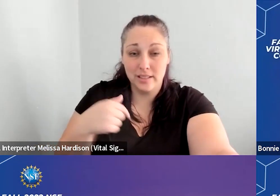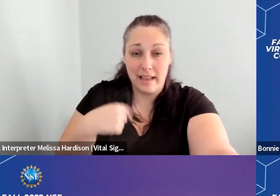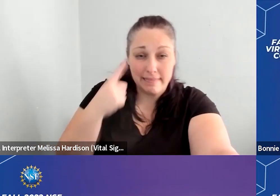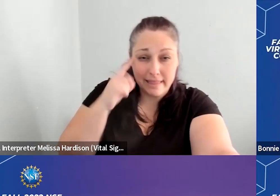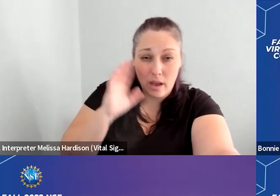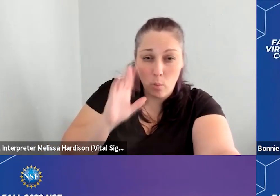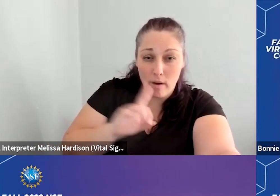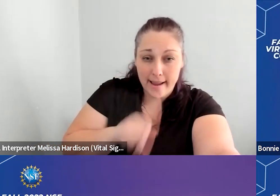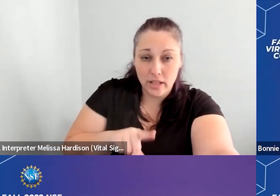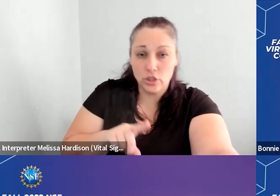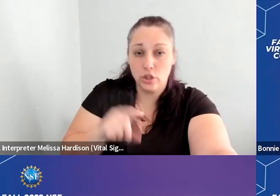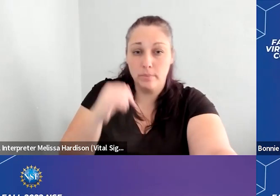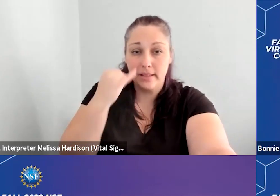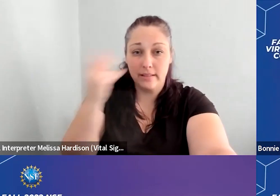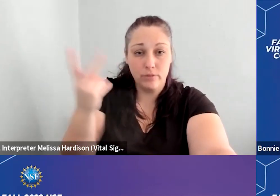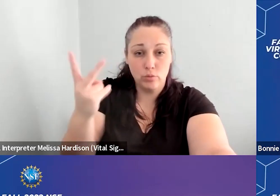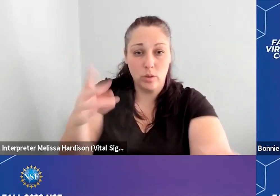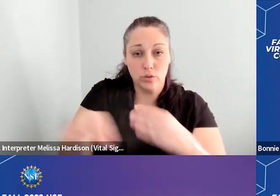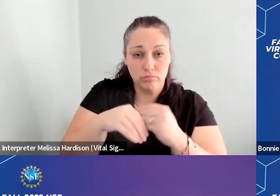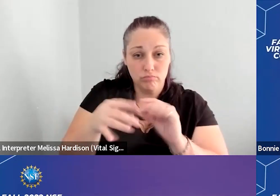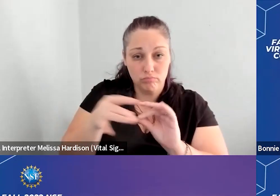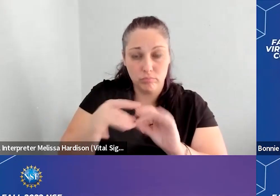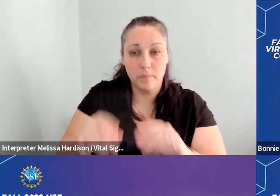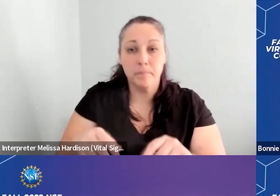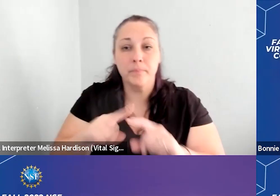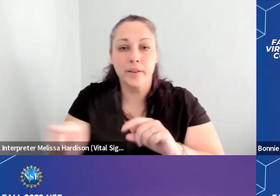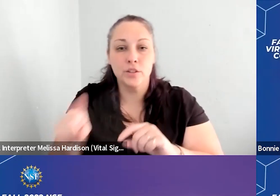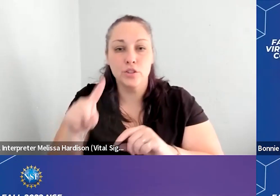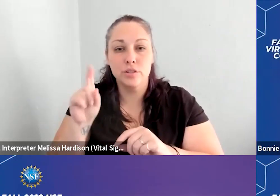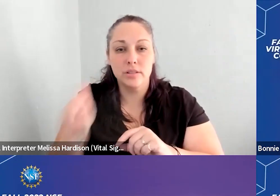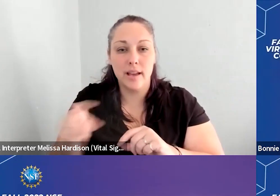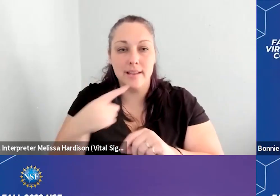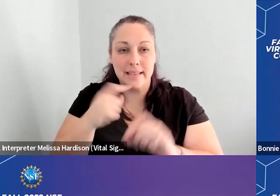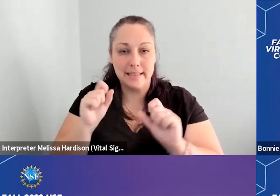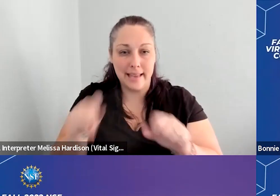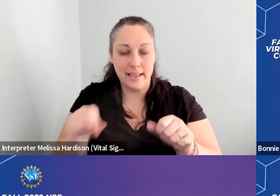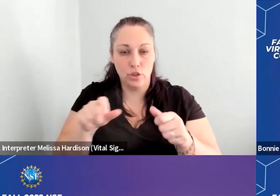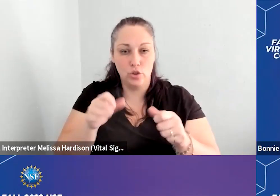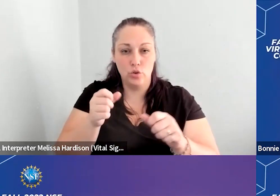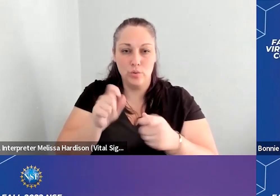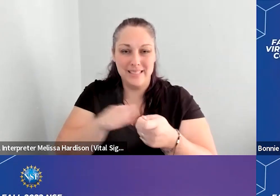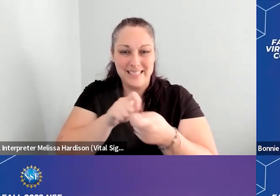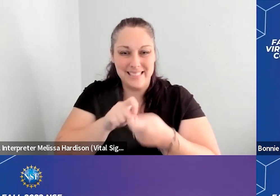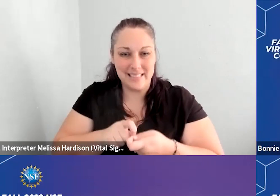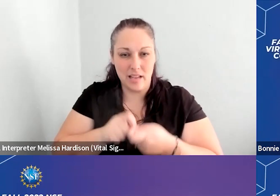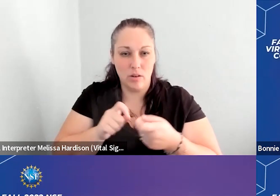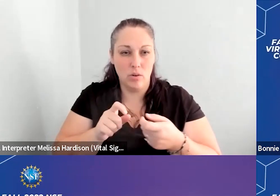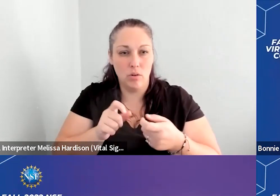but she's asking can you detail some of the most significant recent changes to any of the solicitations covered today?